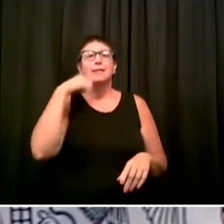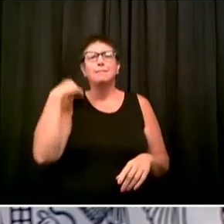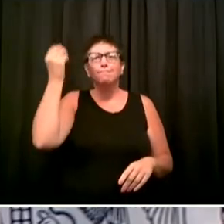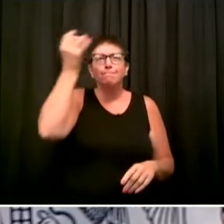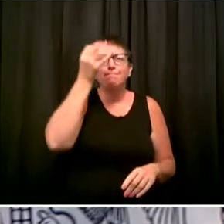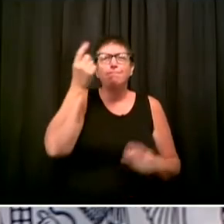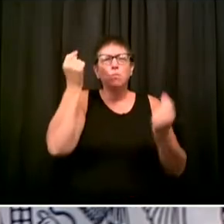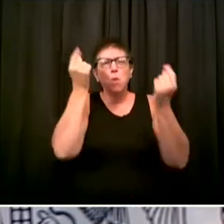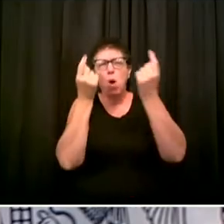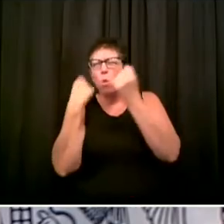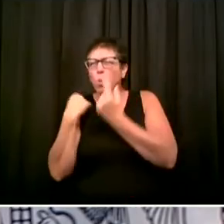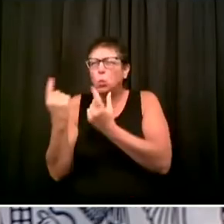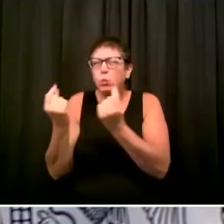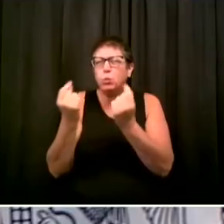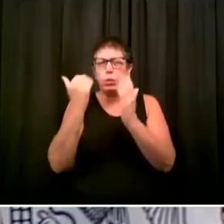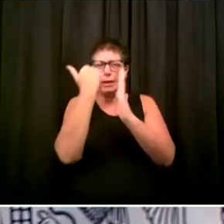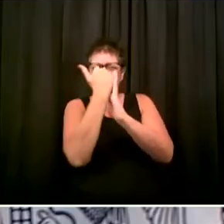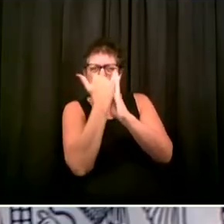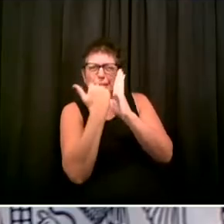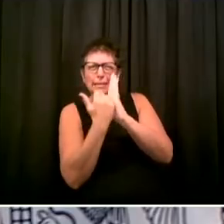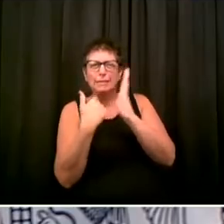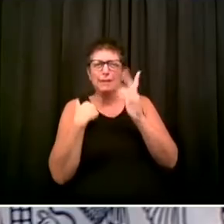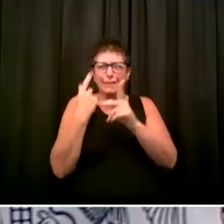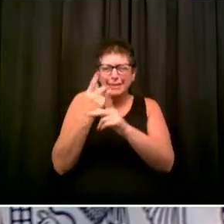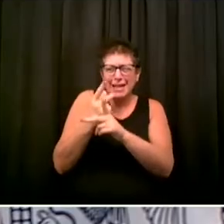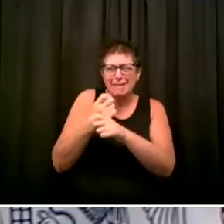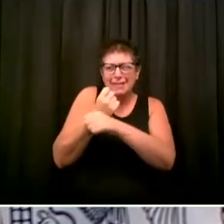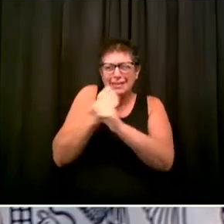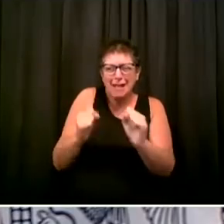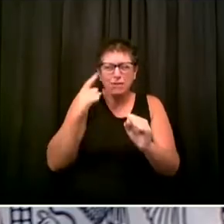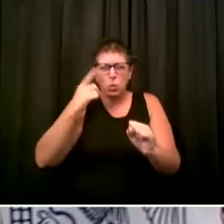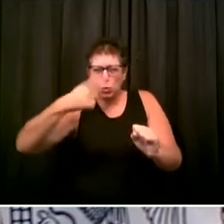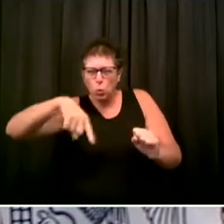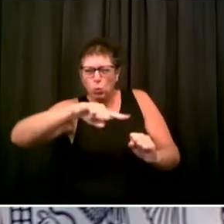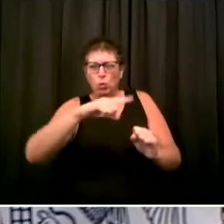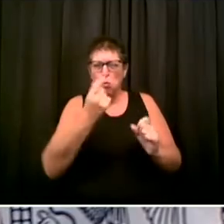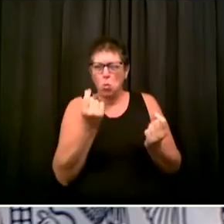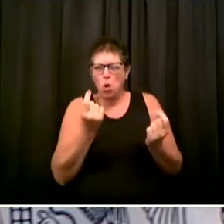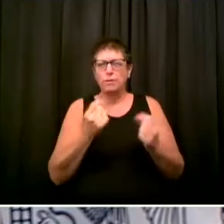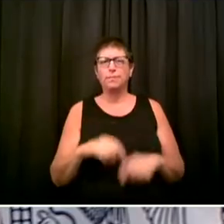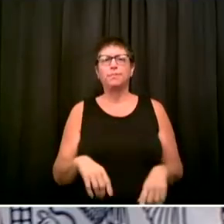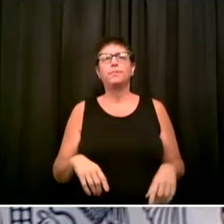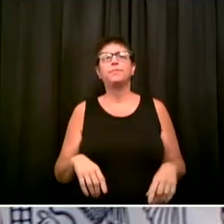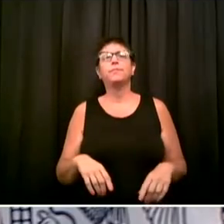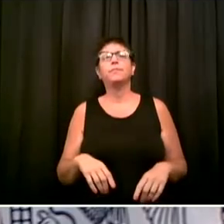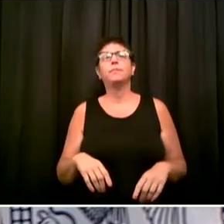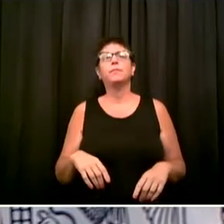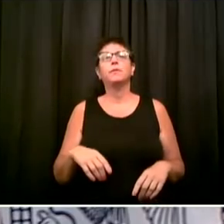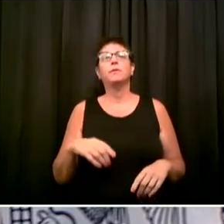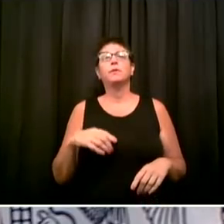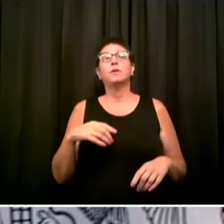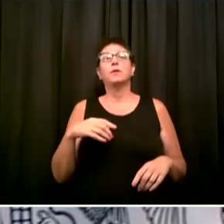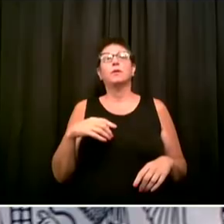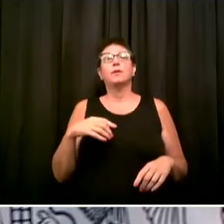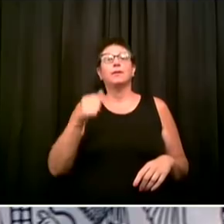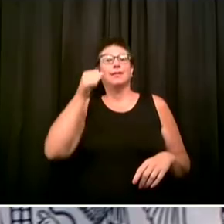COMMUNITY. WE THINK EVERY SINGLE DAY ABOUT